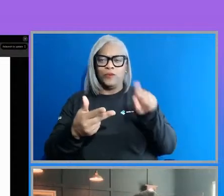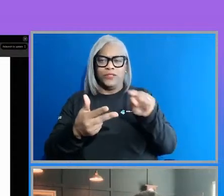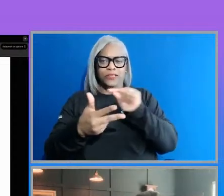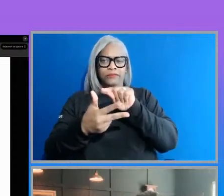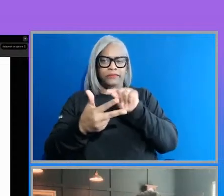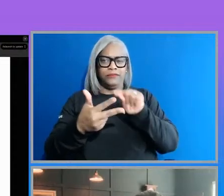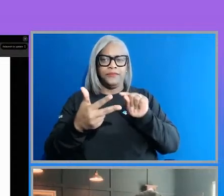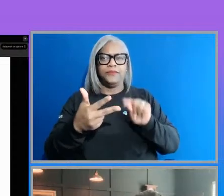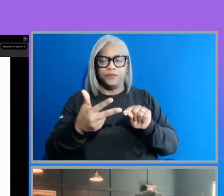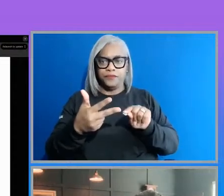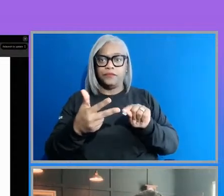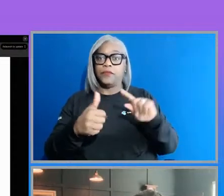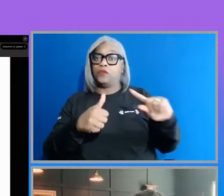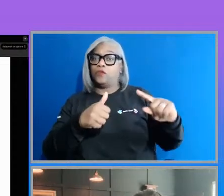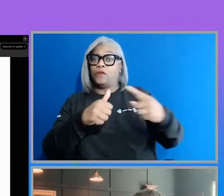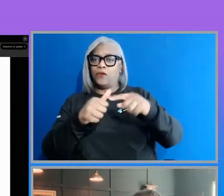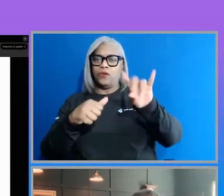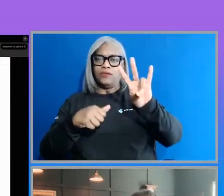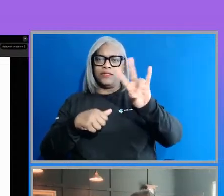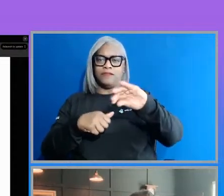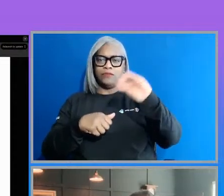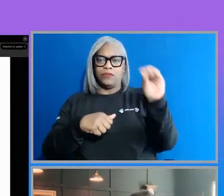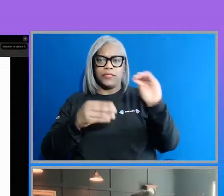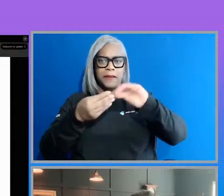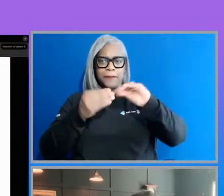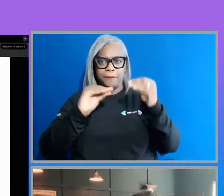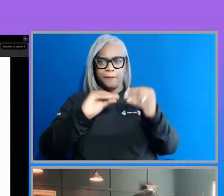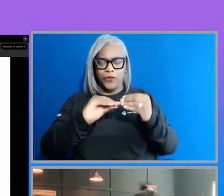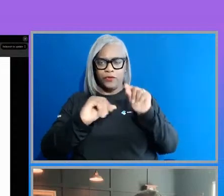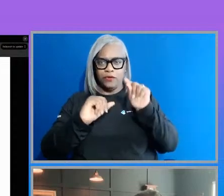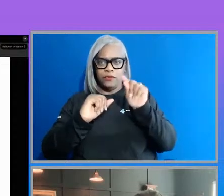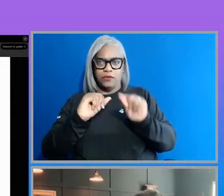goal? Starting with that 75%, knowing that it's supposed to